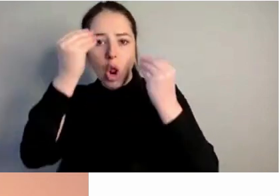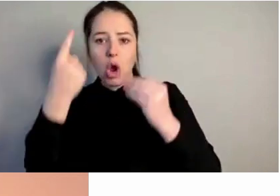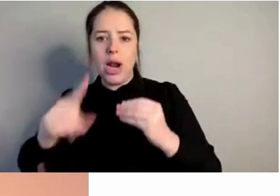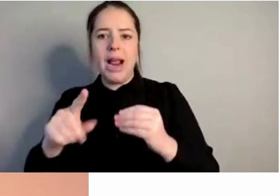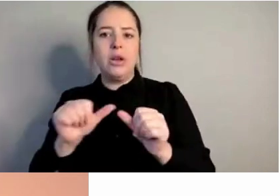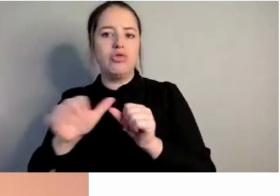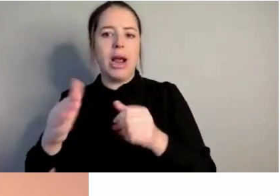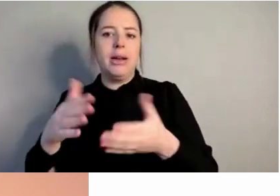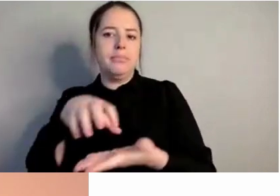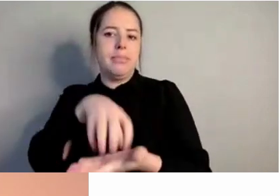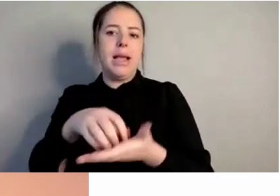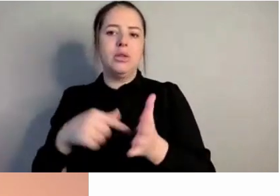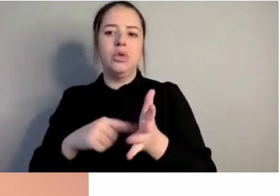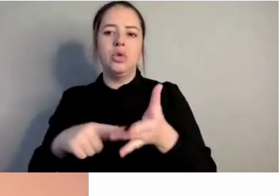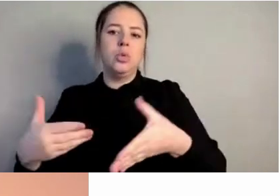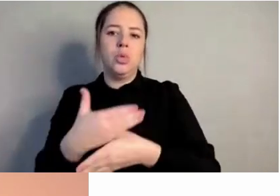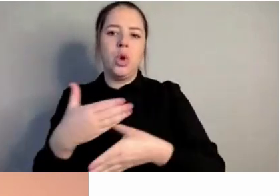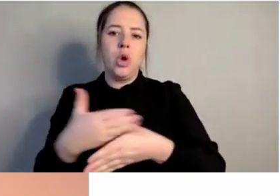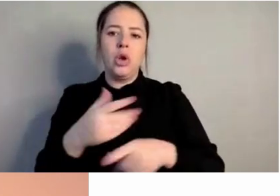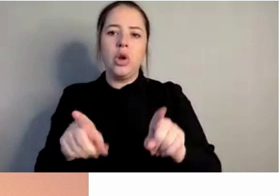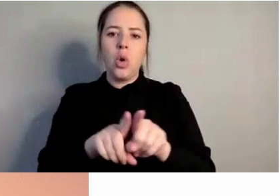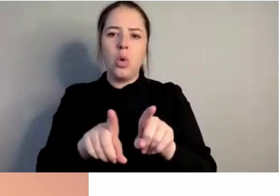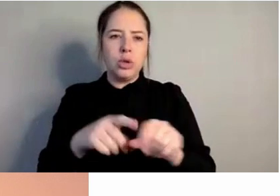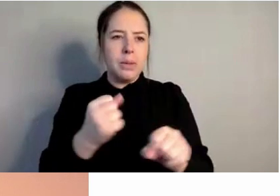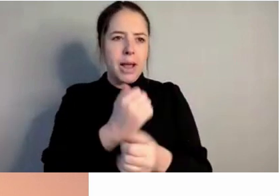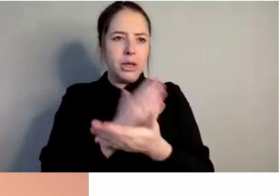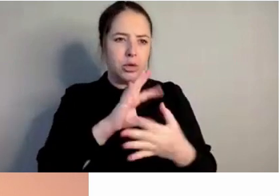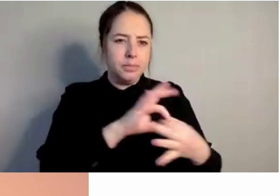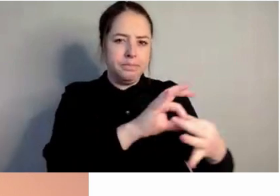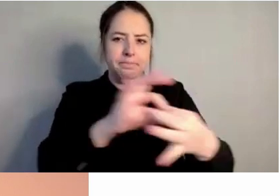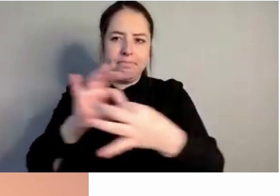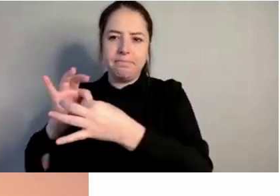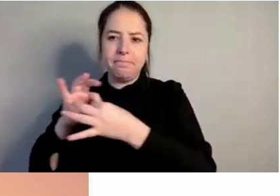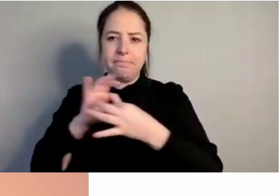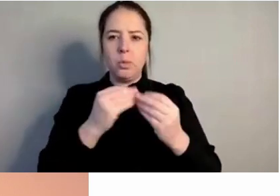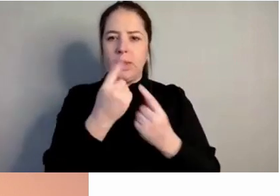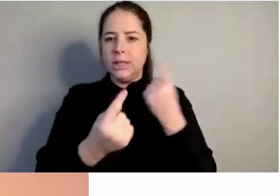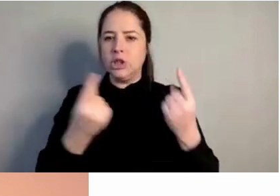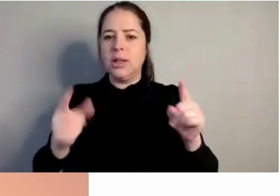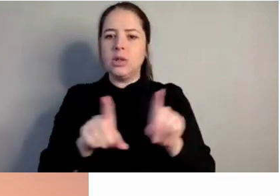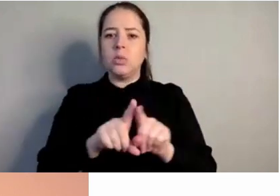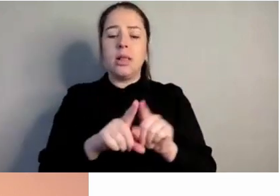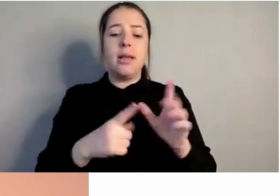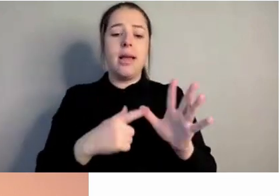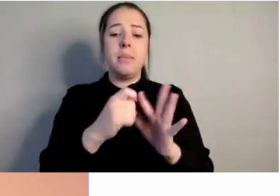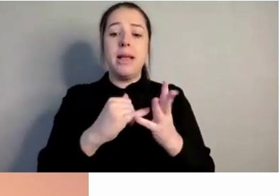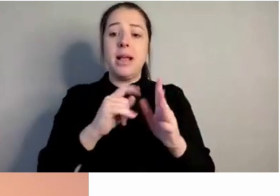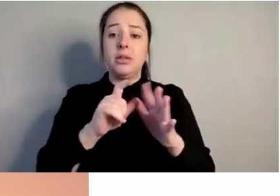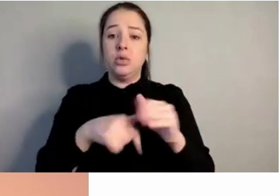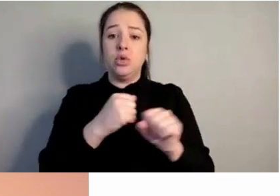of an increasingly complex and interconnected world. One of the ways in which the APS is doing this is through the APS Academy,